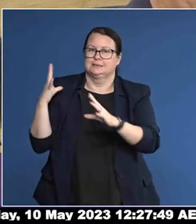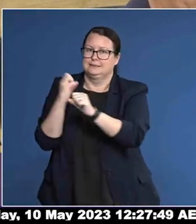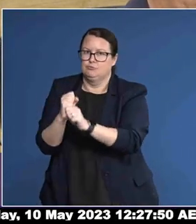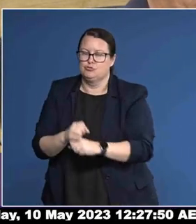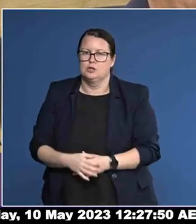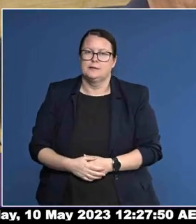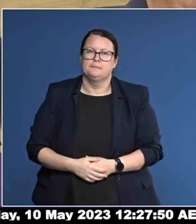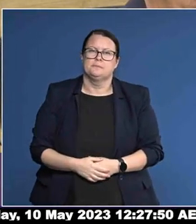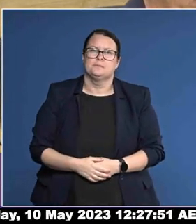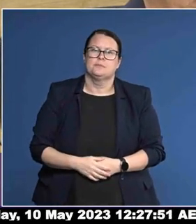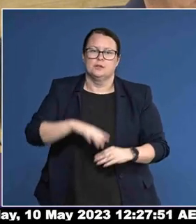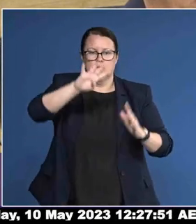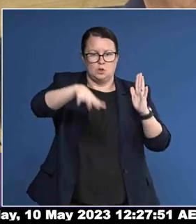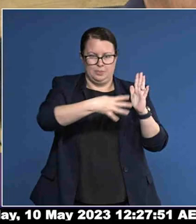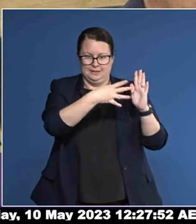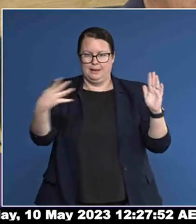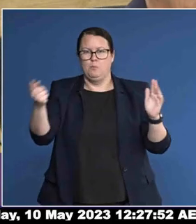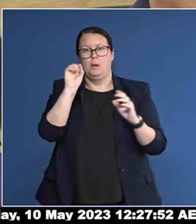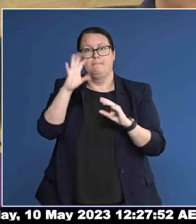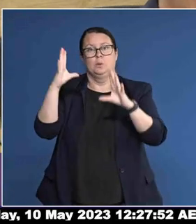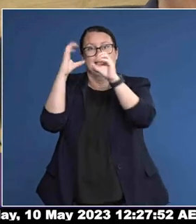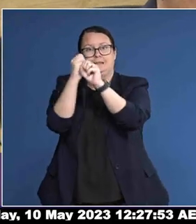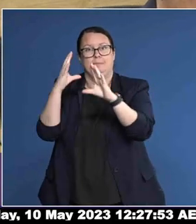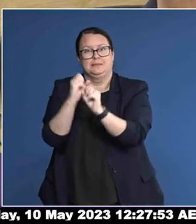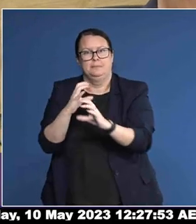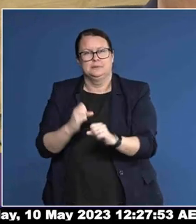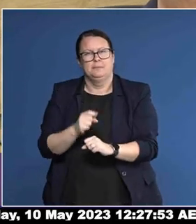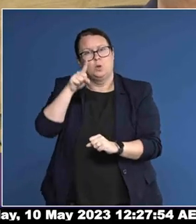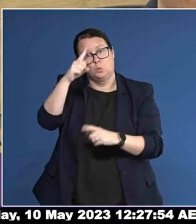included in the summary, was that your decision as to what was included in this